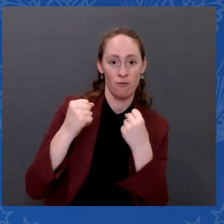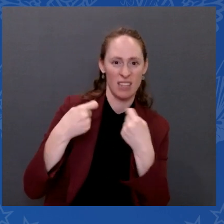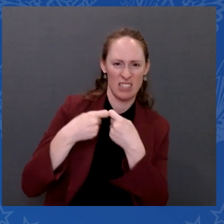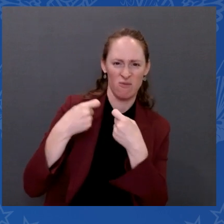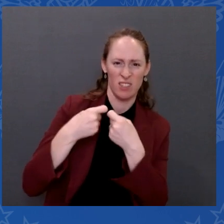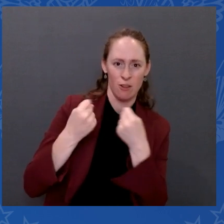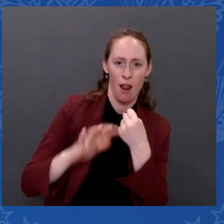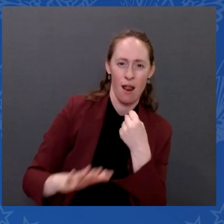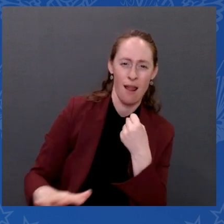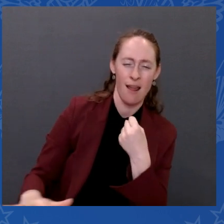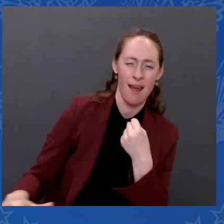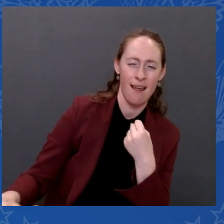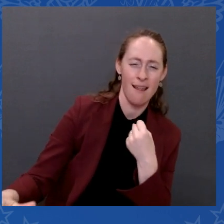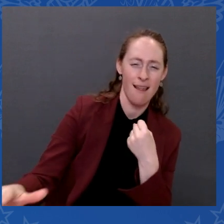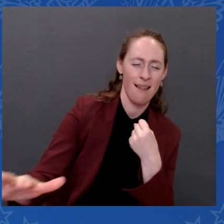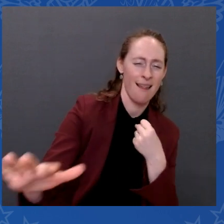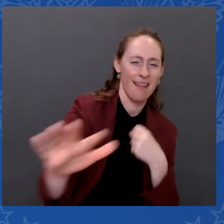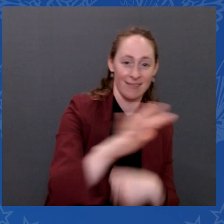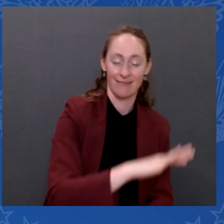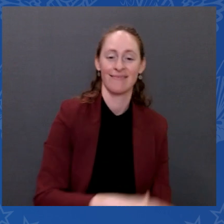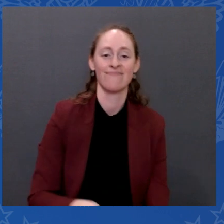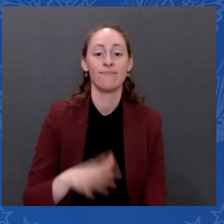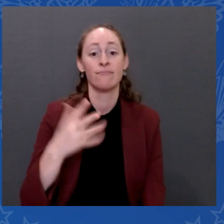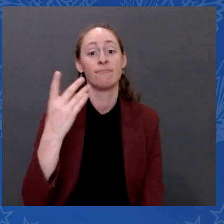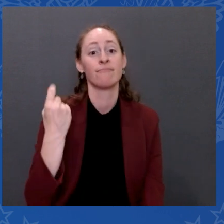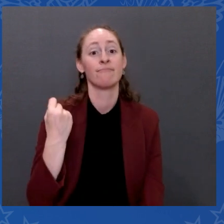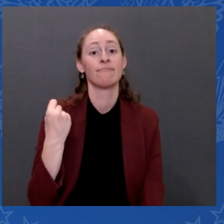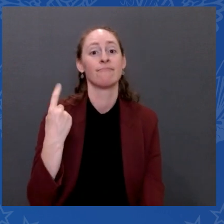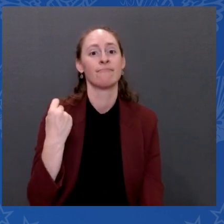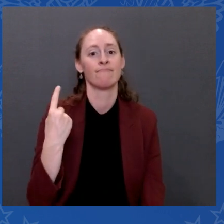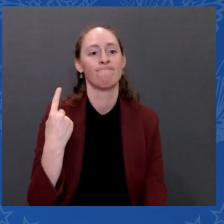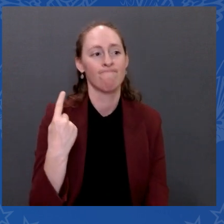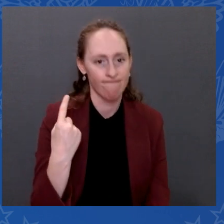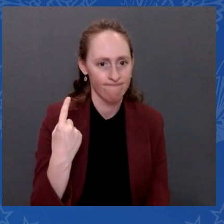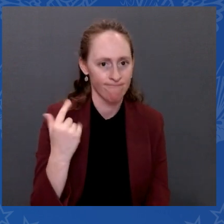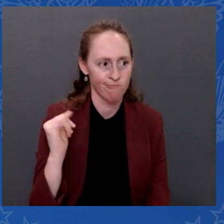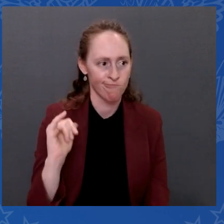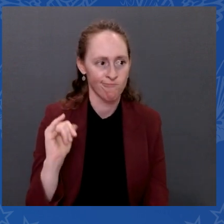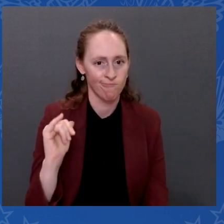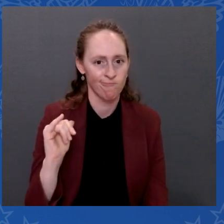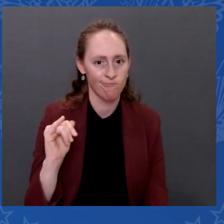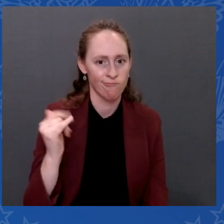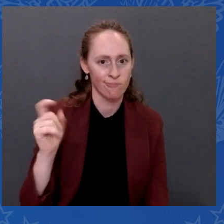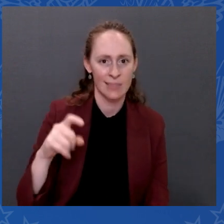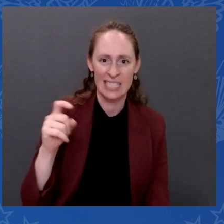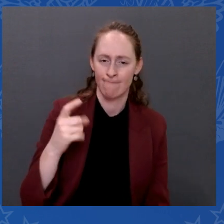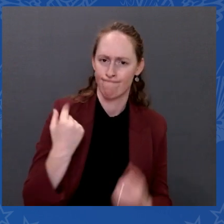that we need to develop other things. So, talk to me a little bit about the technologies